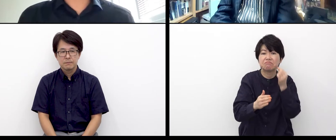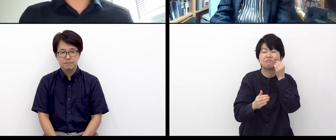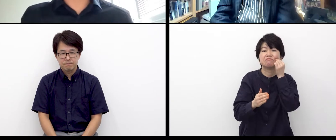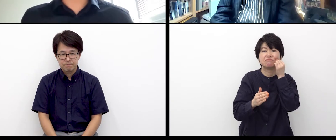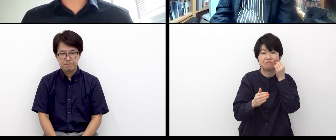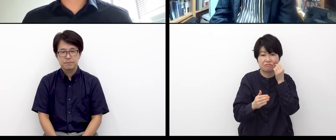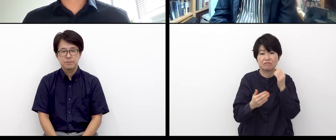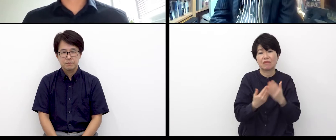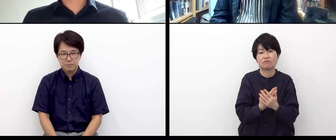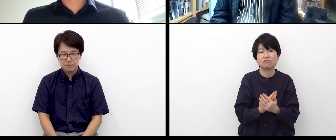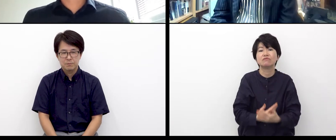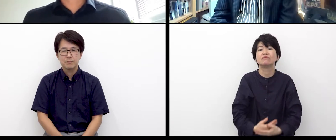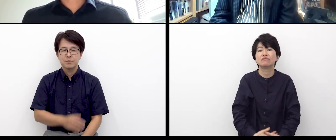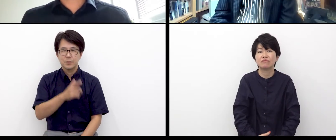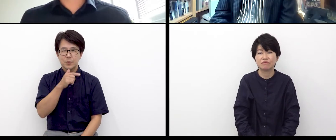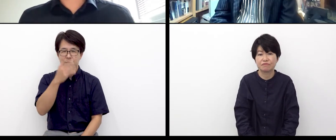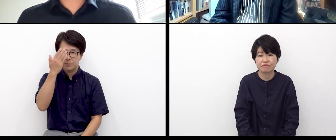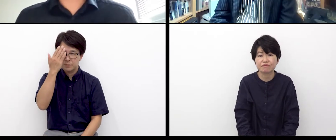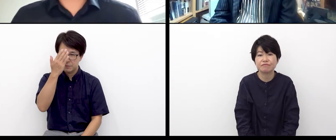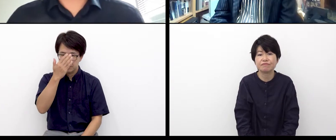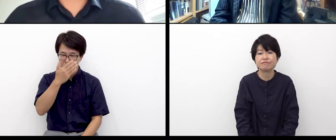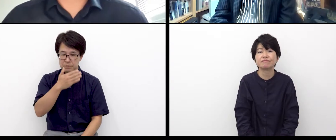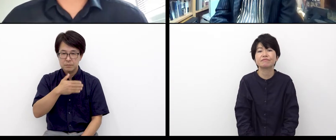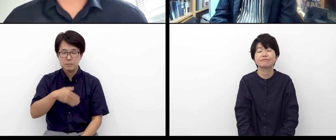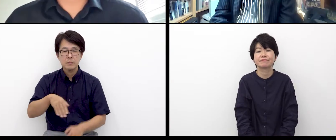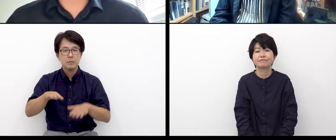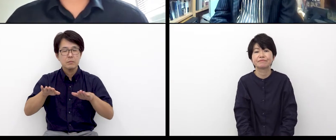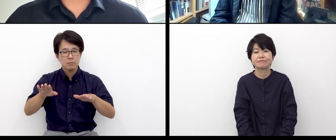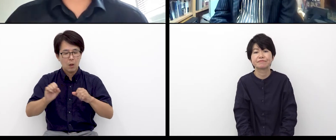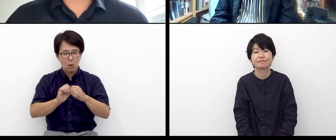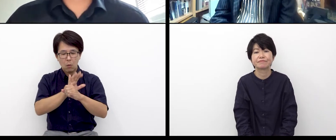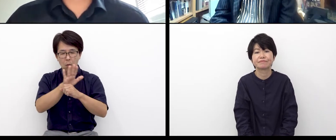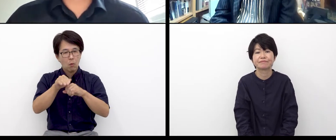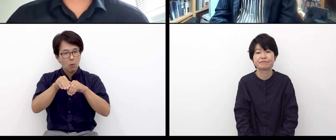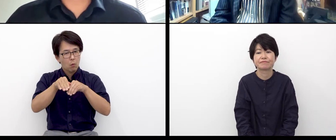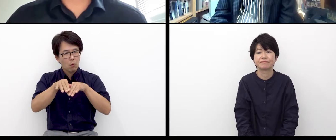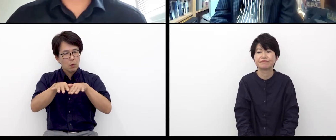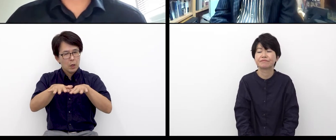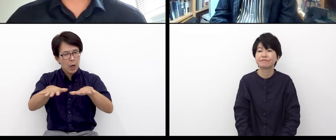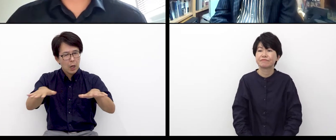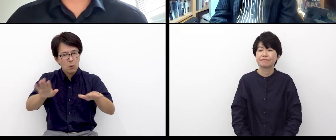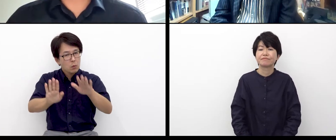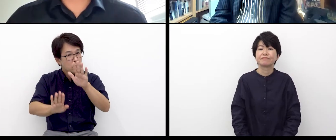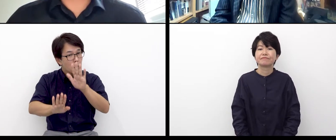I see. Well, what do you think about the coronavirus situation?